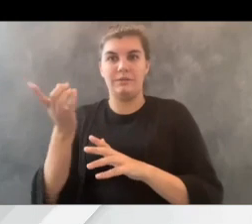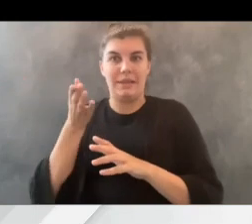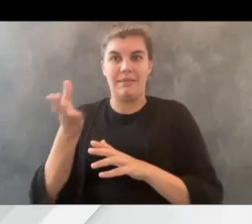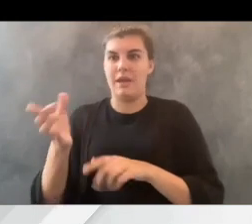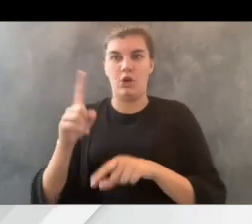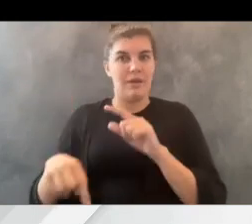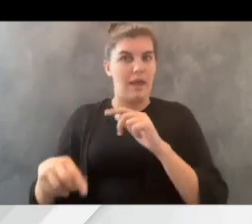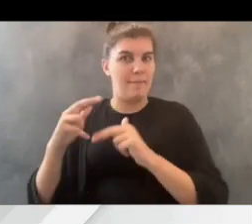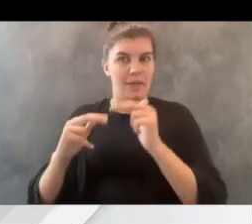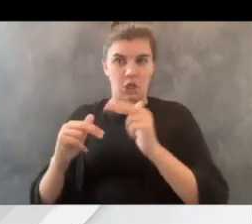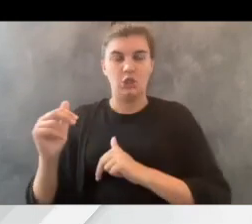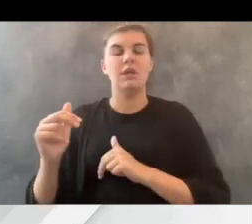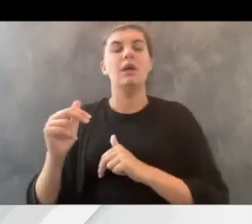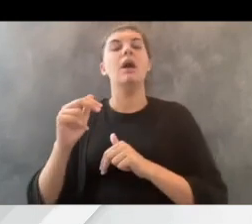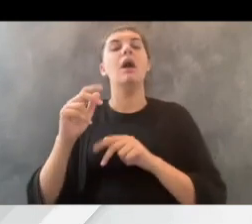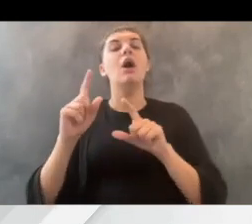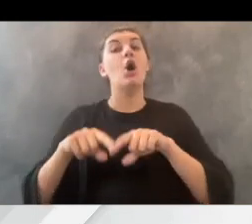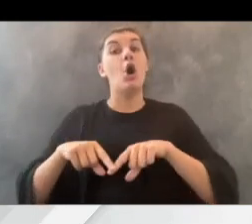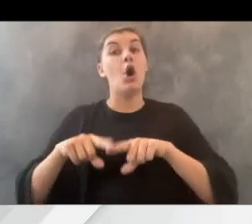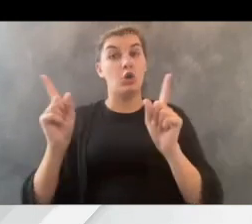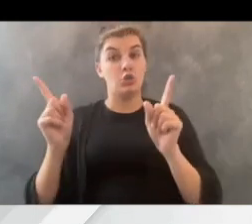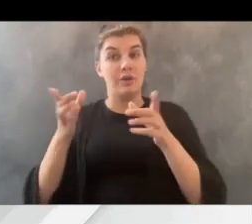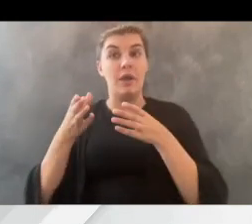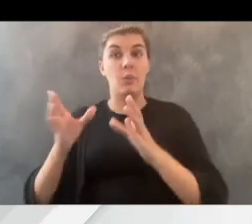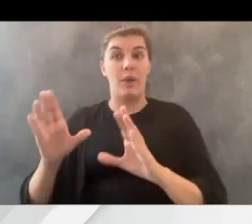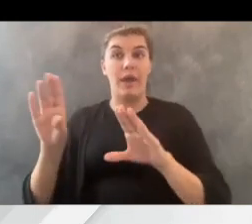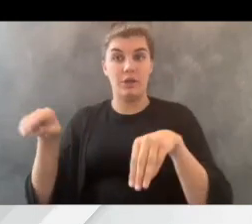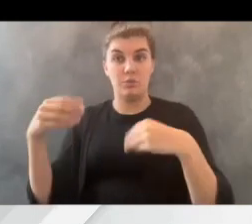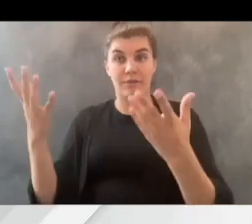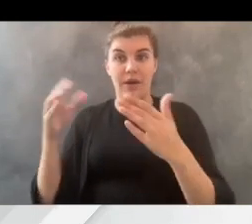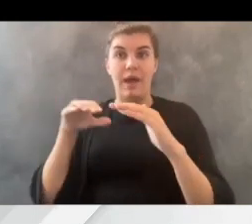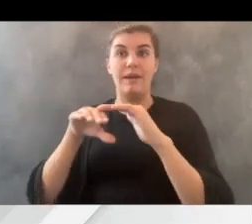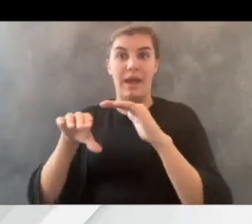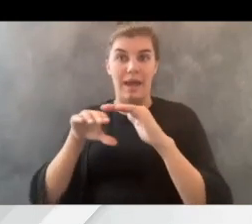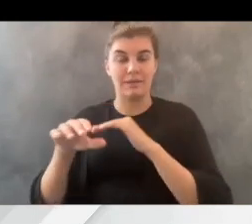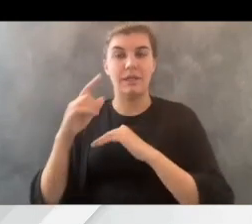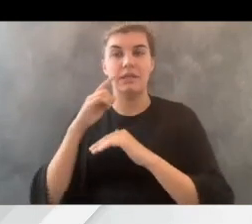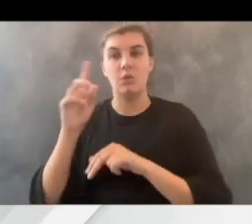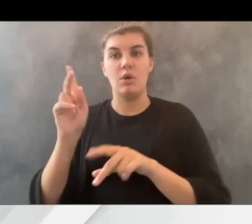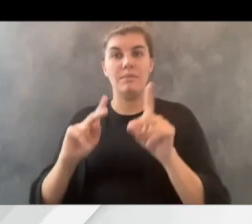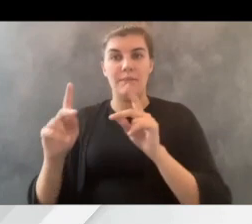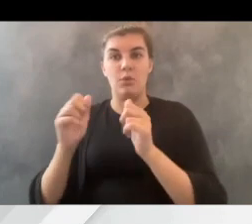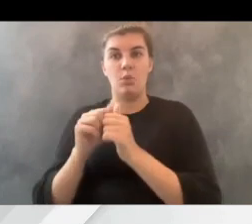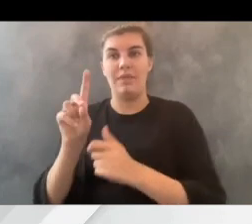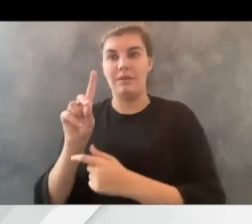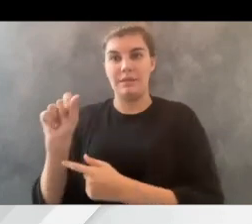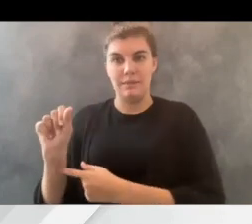an alternate means of providing access for pedestrians with disabilities is permitted.